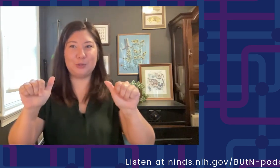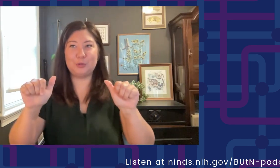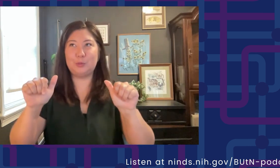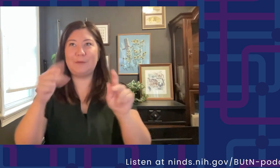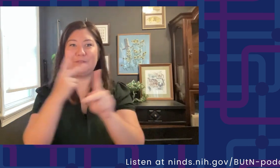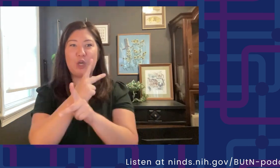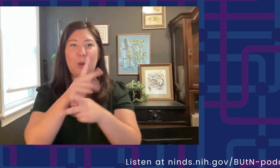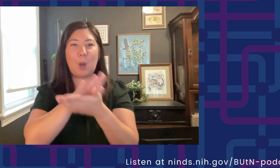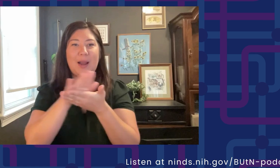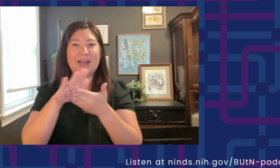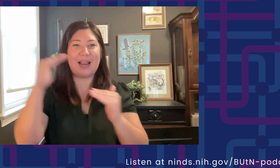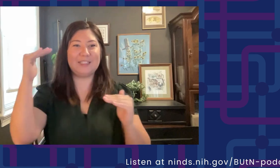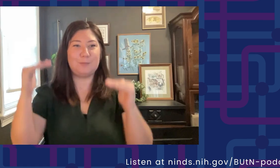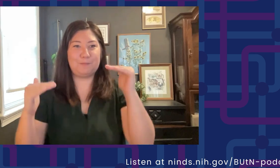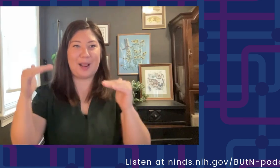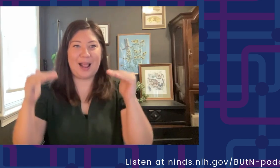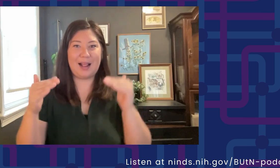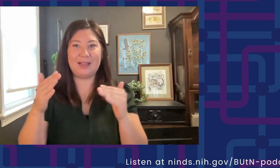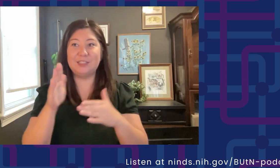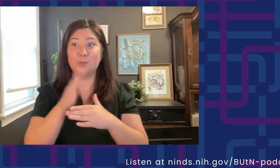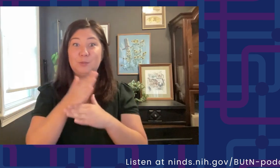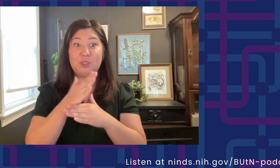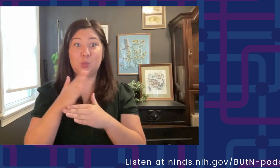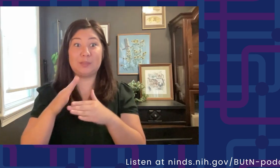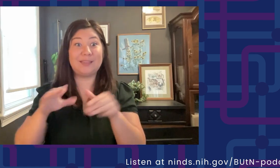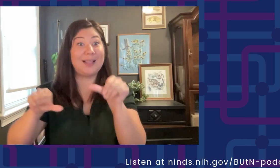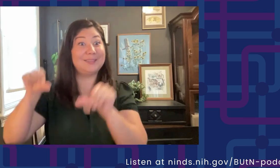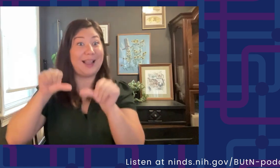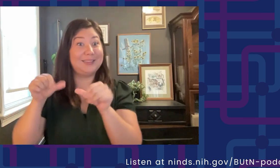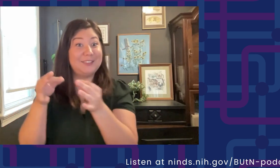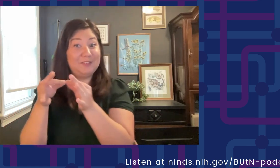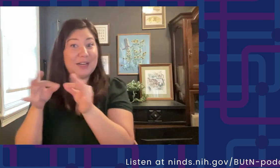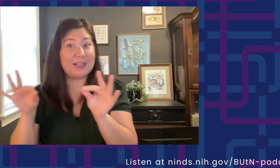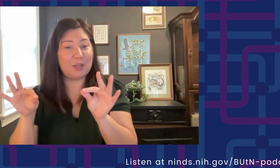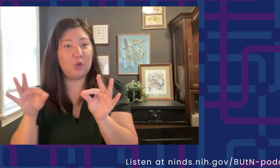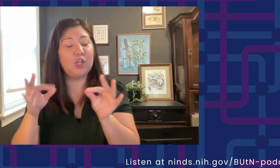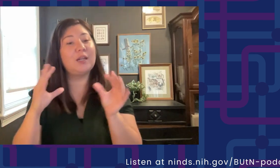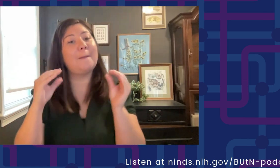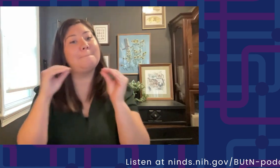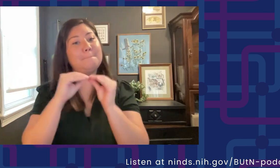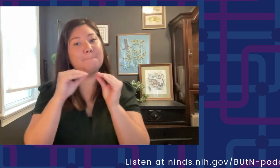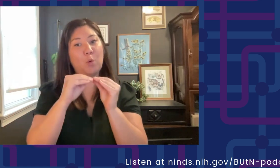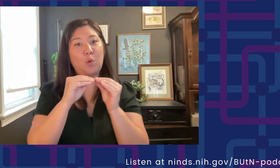So I try to figure out a nice balance between the scientific